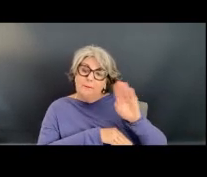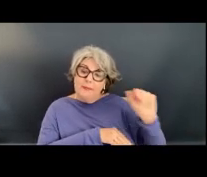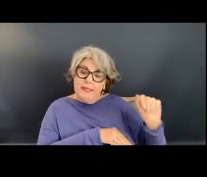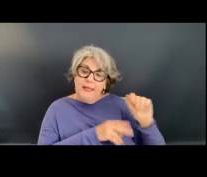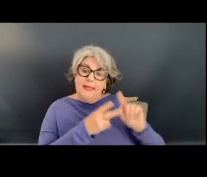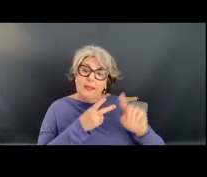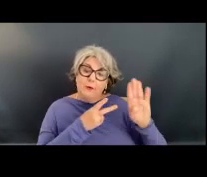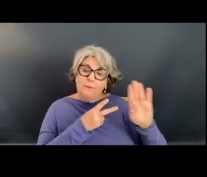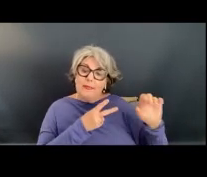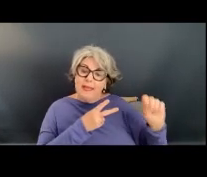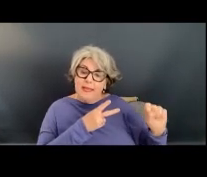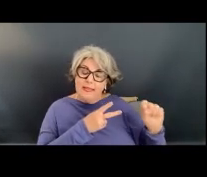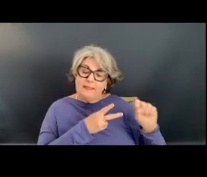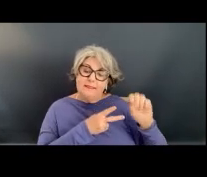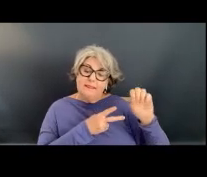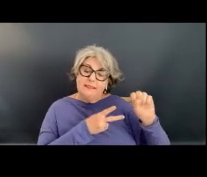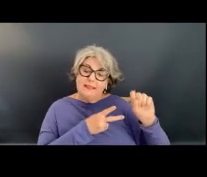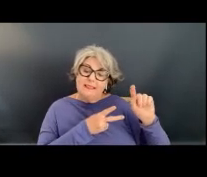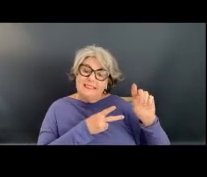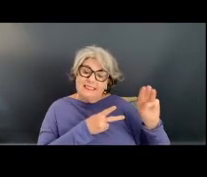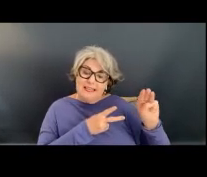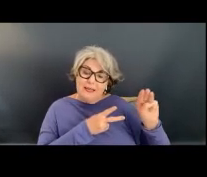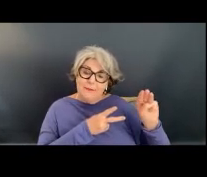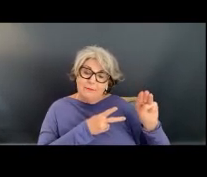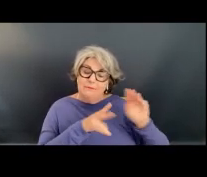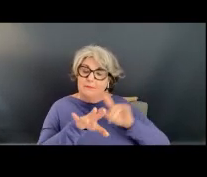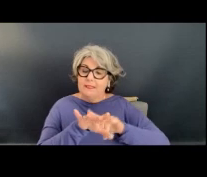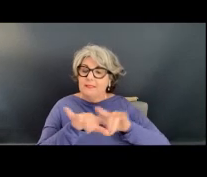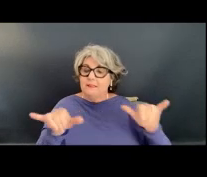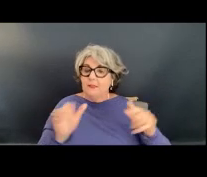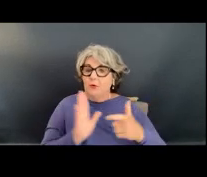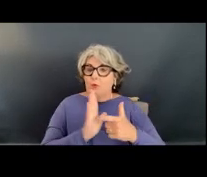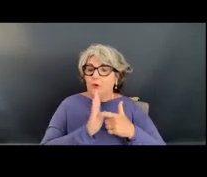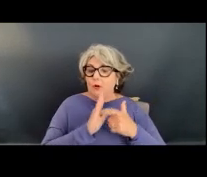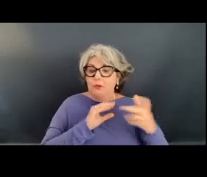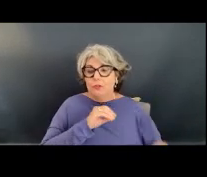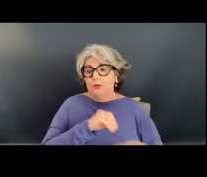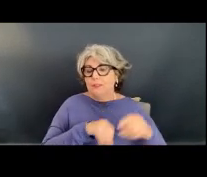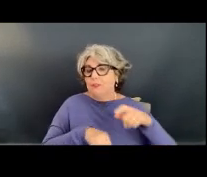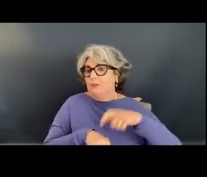discipline and doing it in a way that requires no additional time or money for the student.